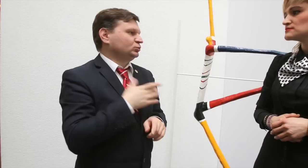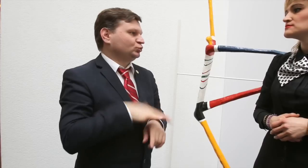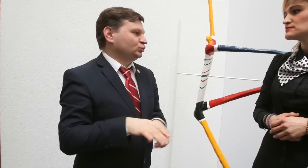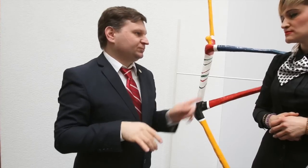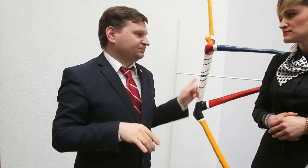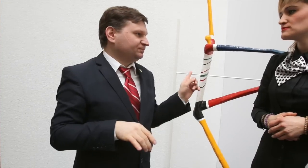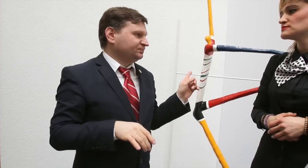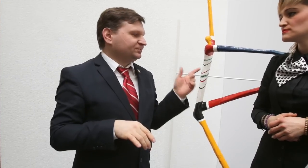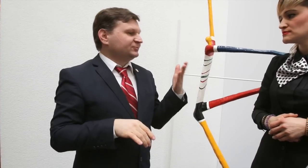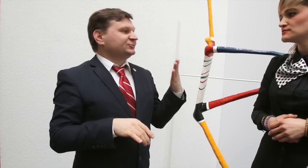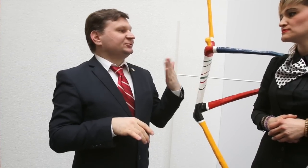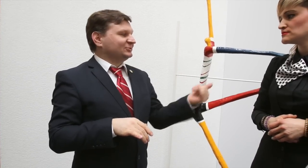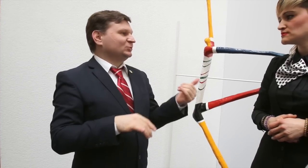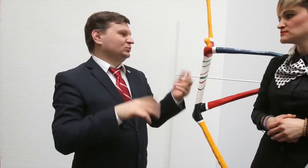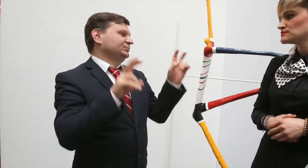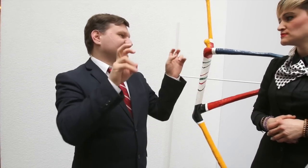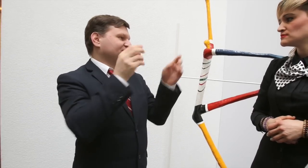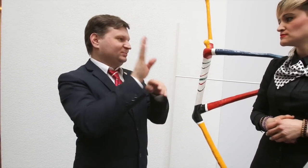ICSD uses Deaflympics on its own, not using